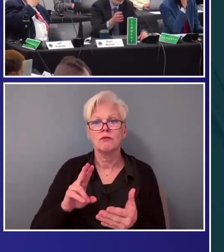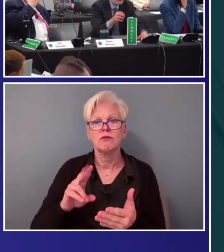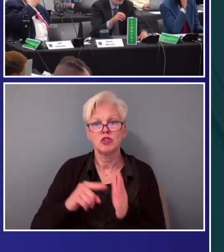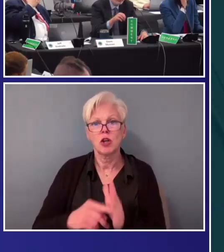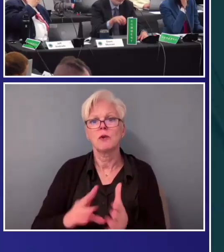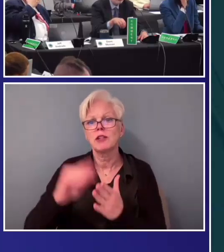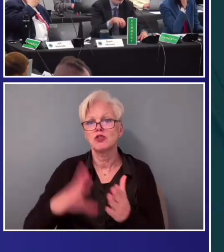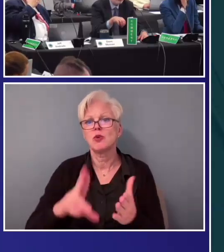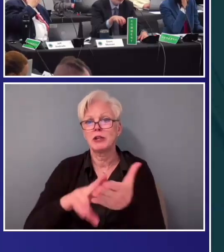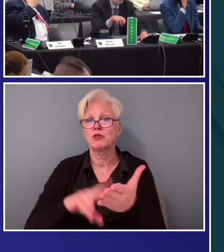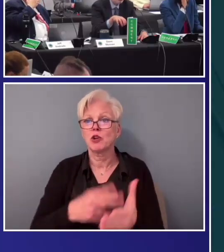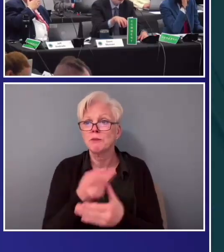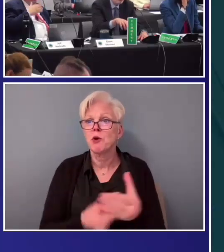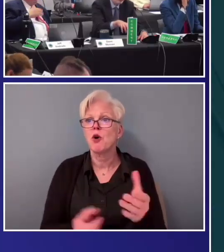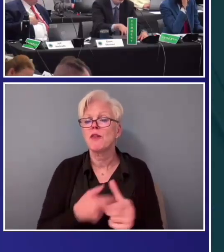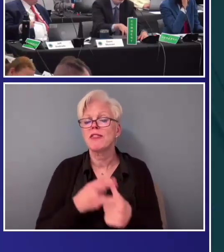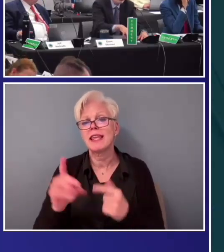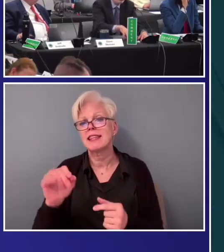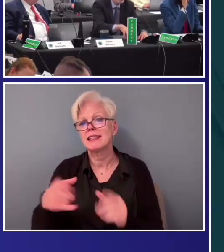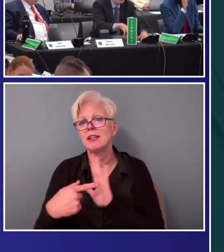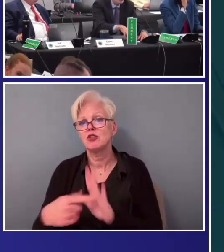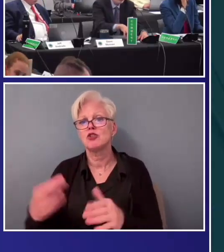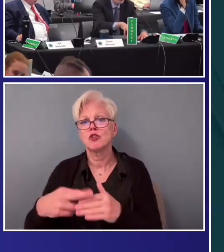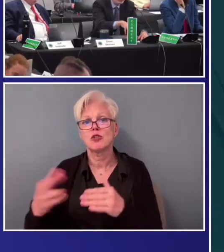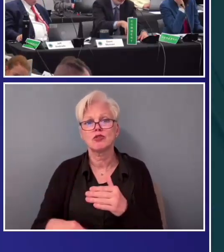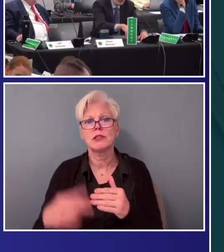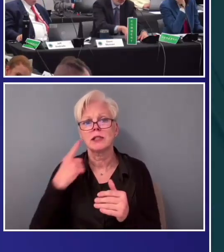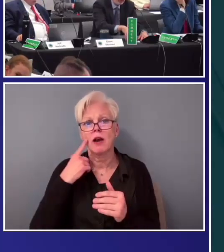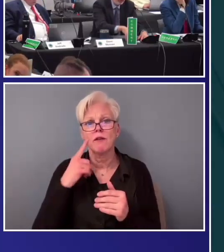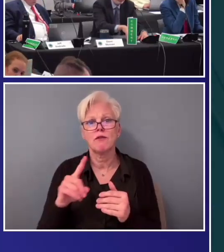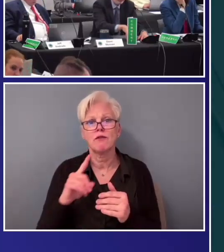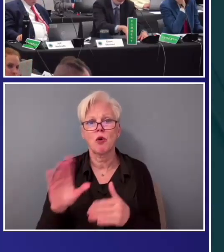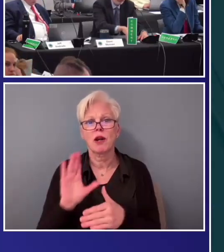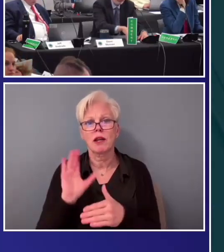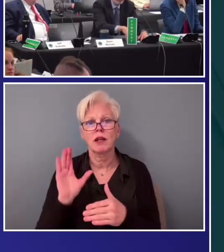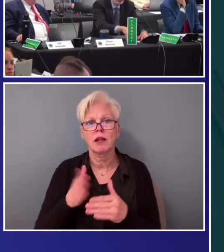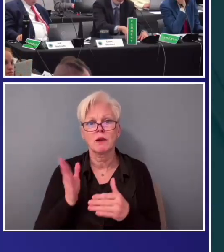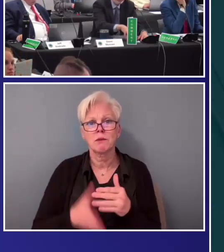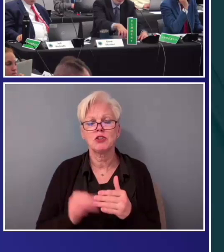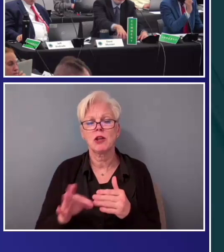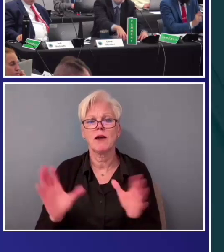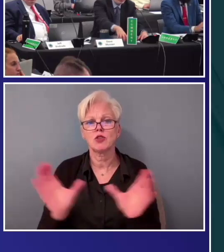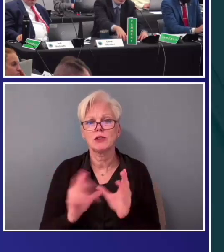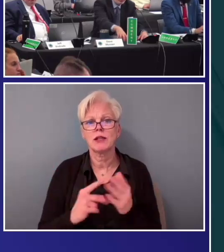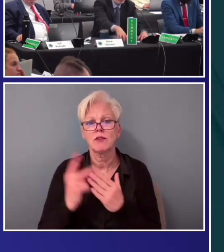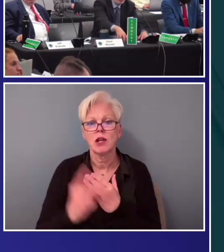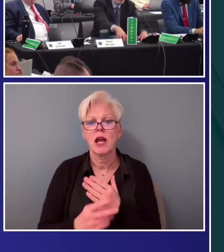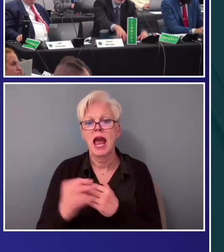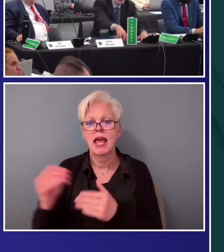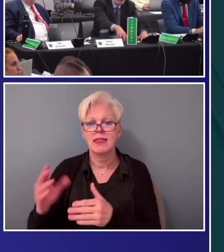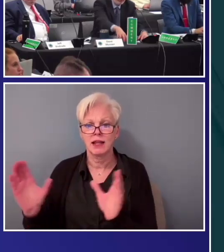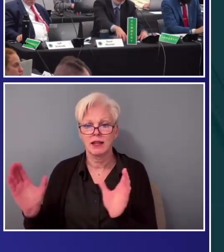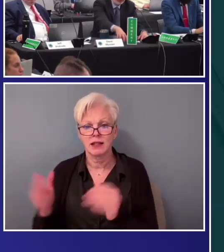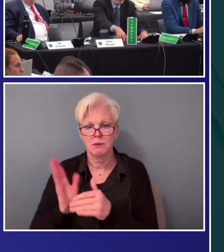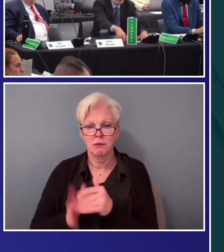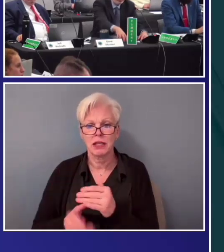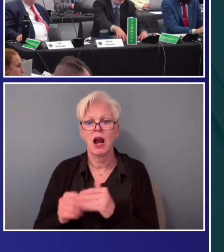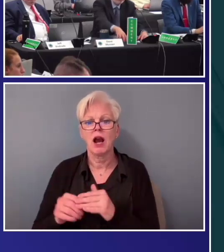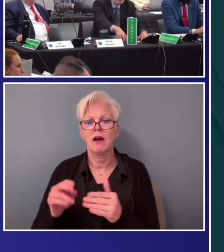the data would show the result for the completion of the certificate program and the completion of the, of the degree program,